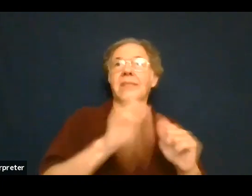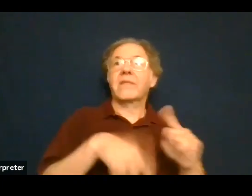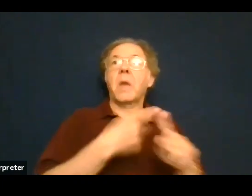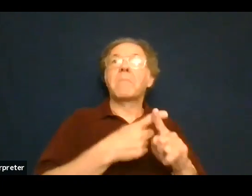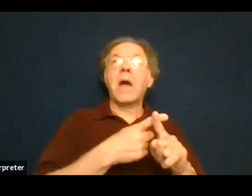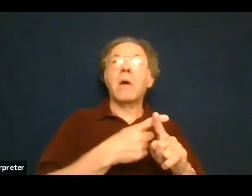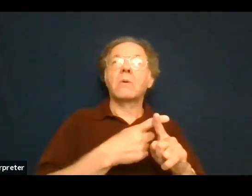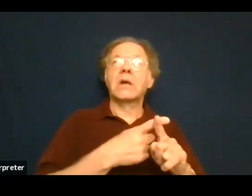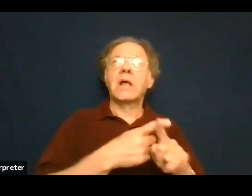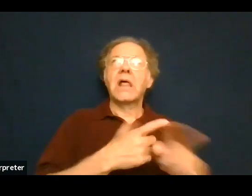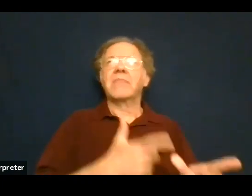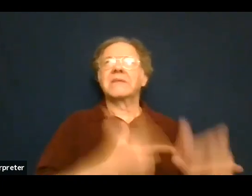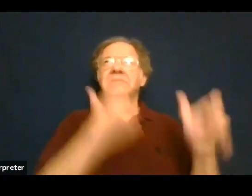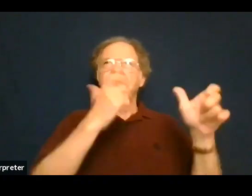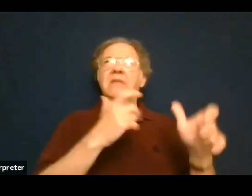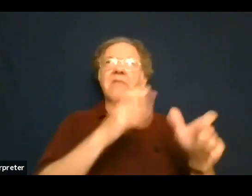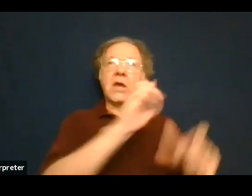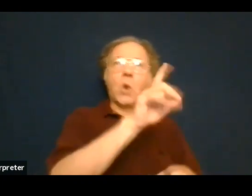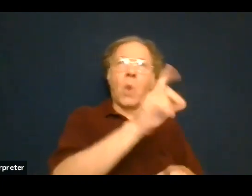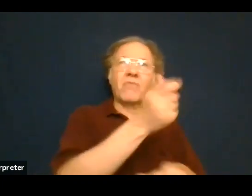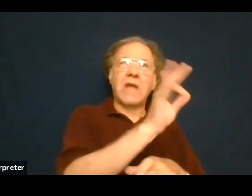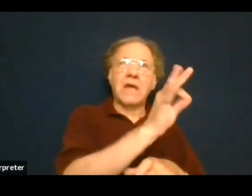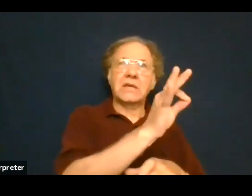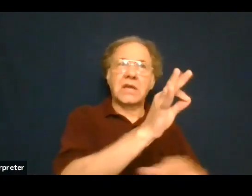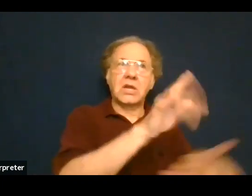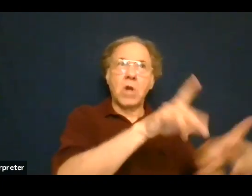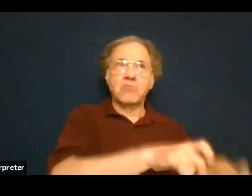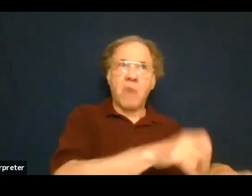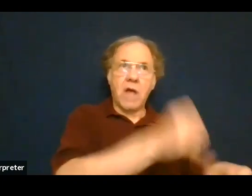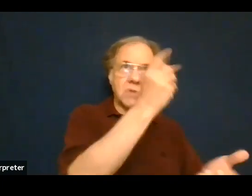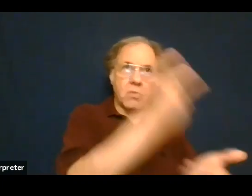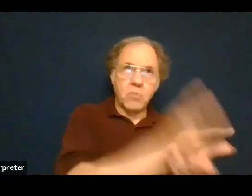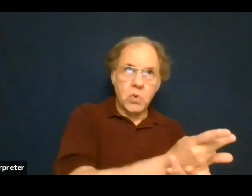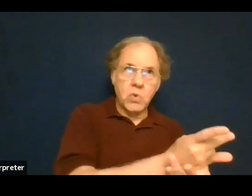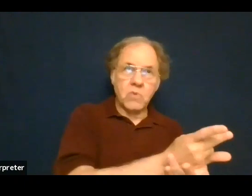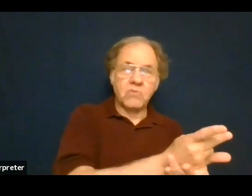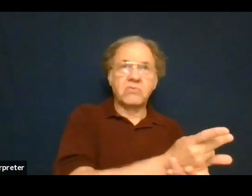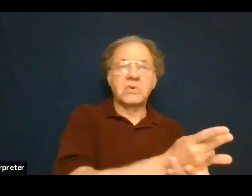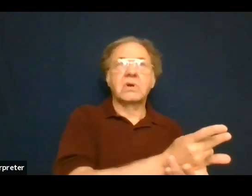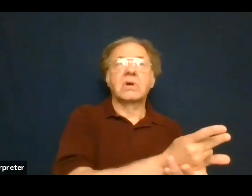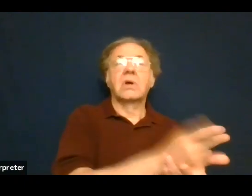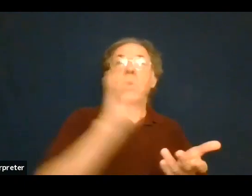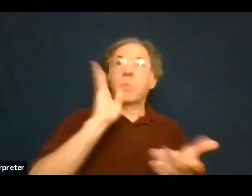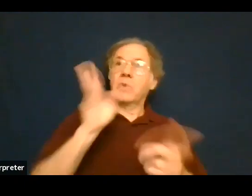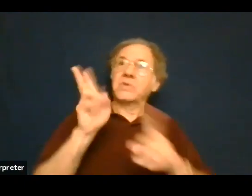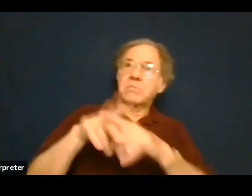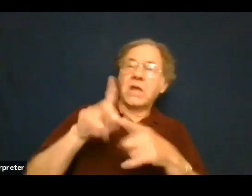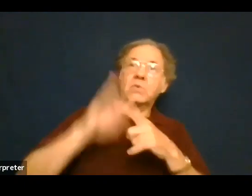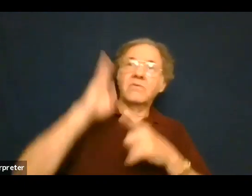trials are being approved by the FDA and will this be applicable to future Usher trials? All I can say is, I hope so.